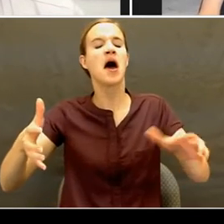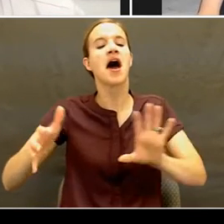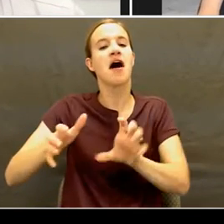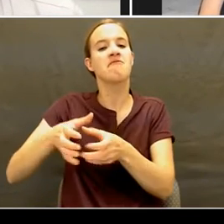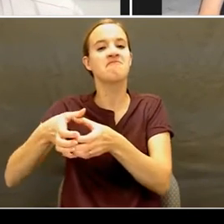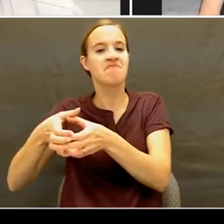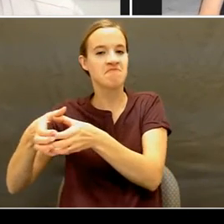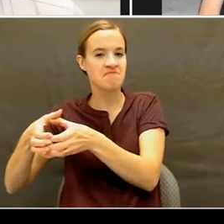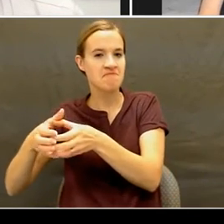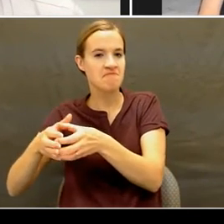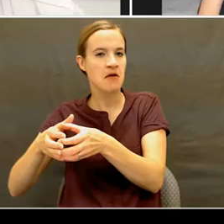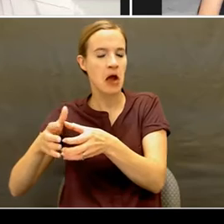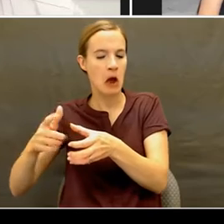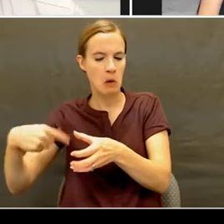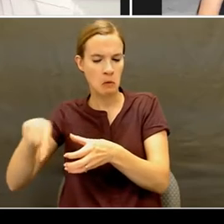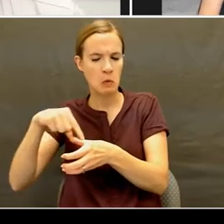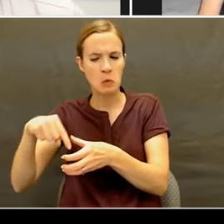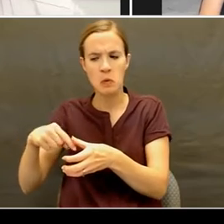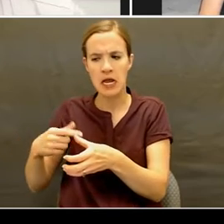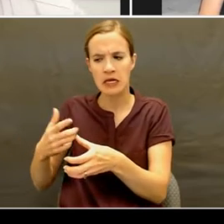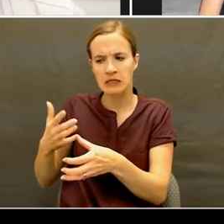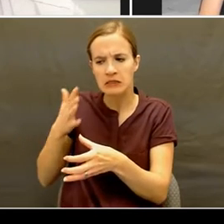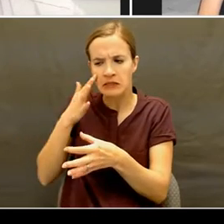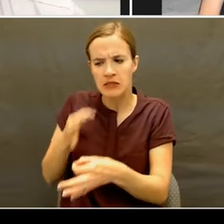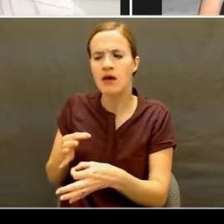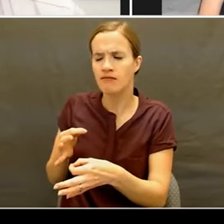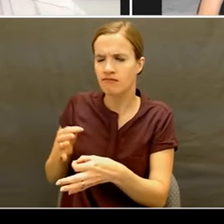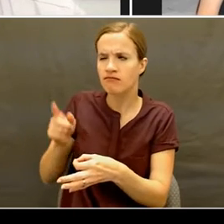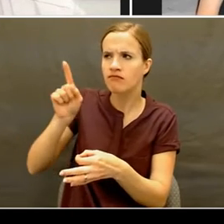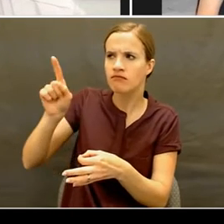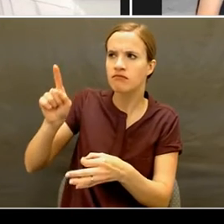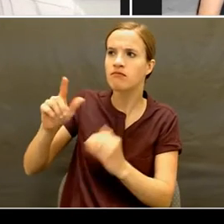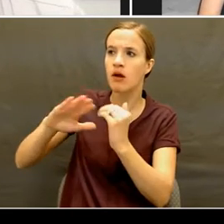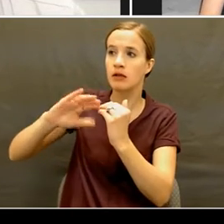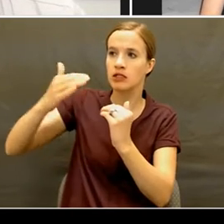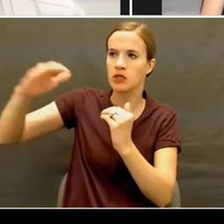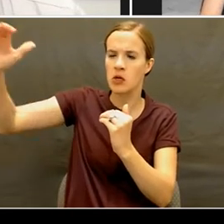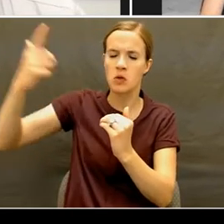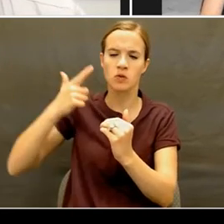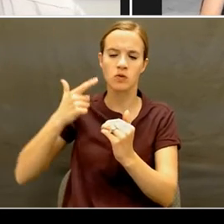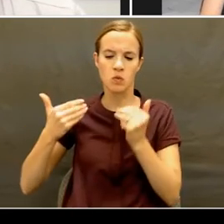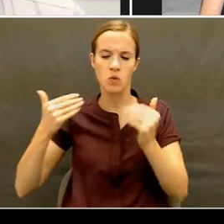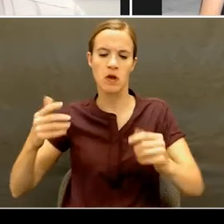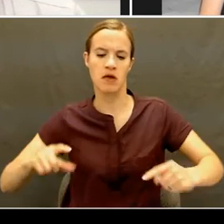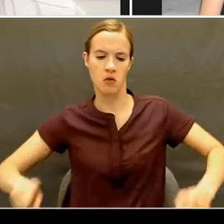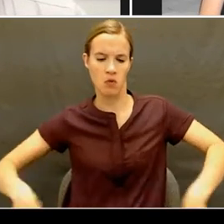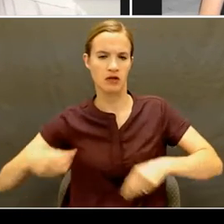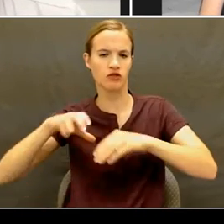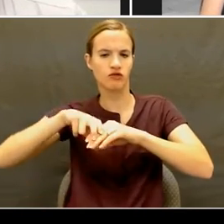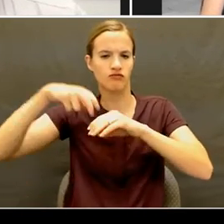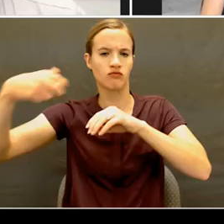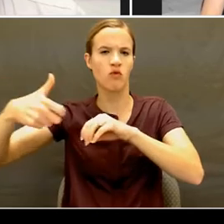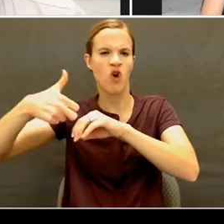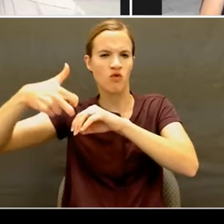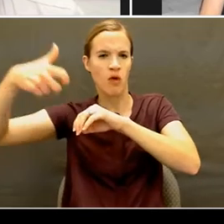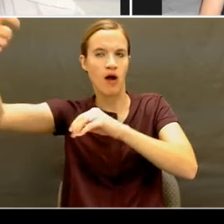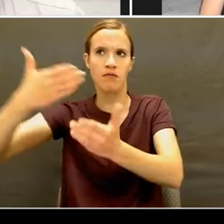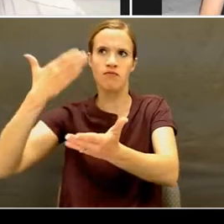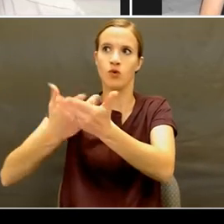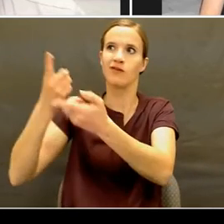that decided that that we had already decided to crawl up that those stairs, those steps, you know.